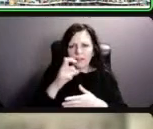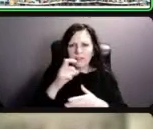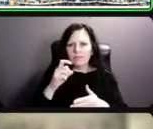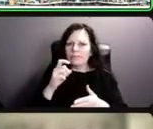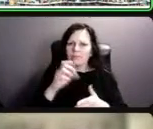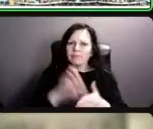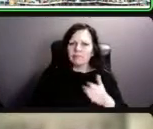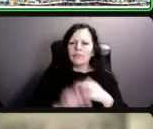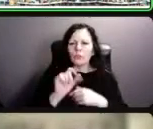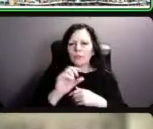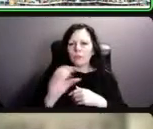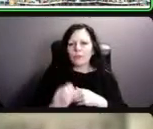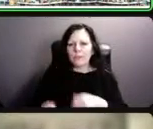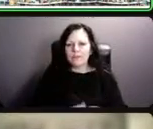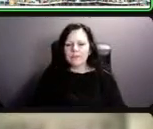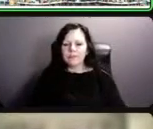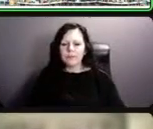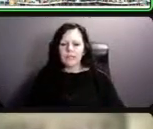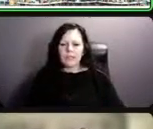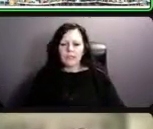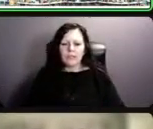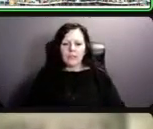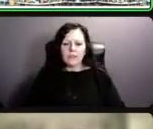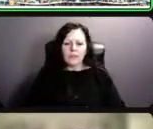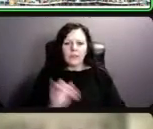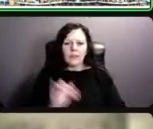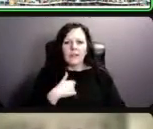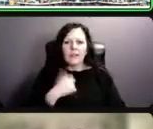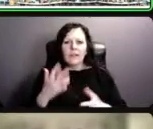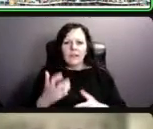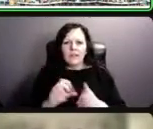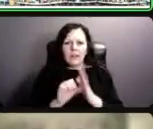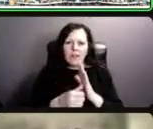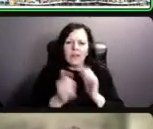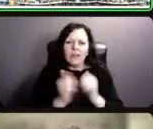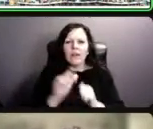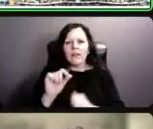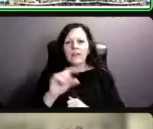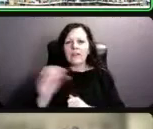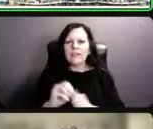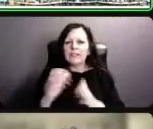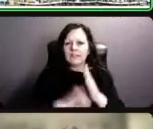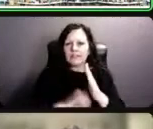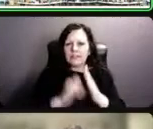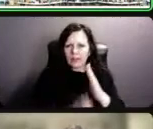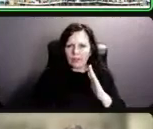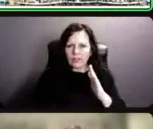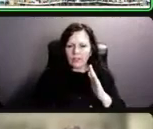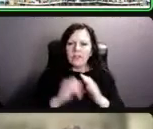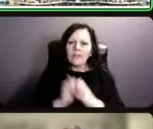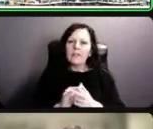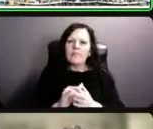APPLIED DATA AS WELL. WELL WE ACCOUNTED FOR THAT.